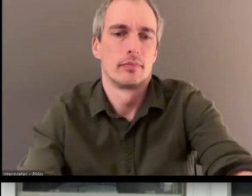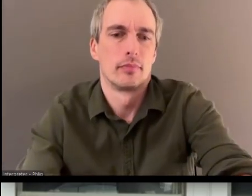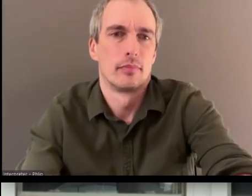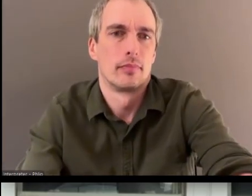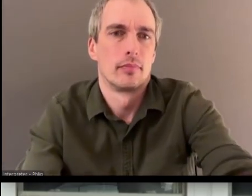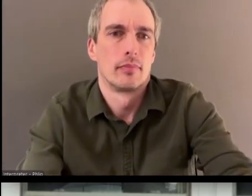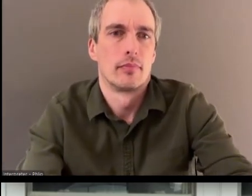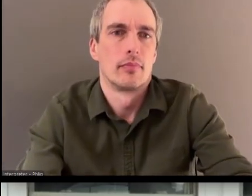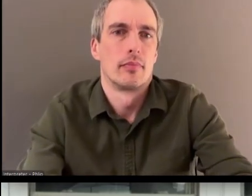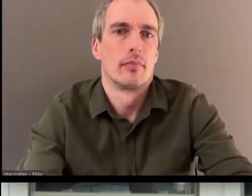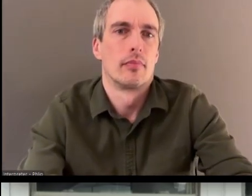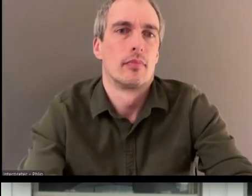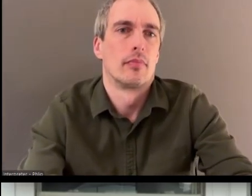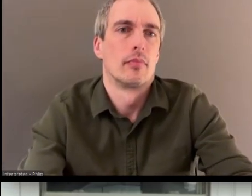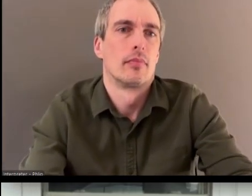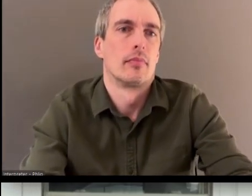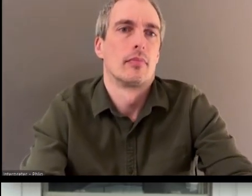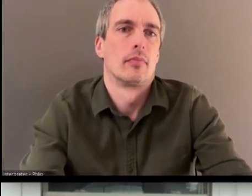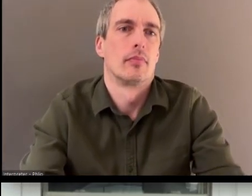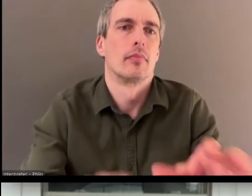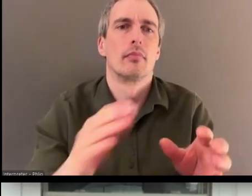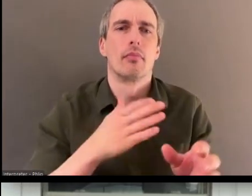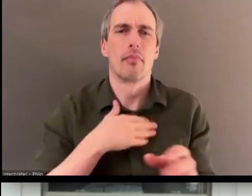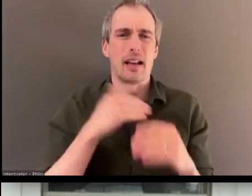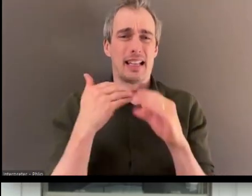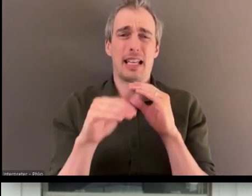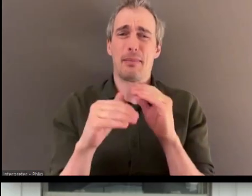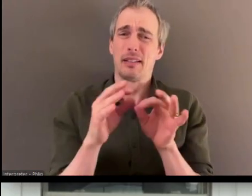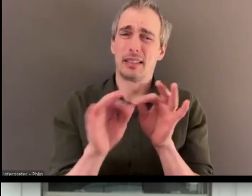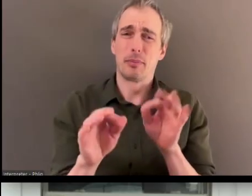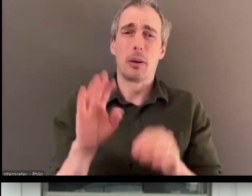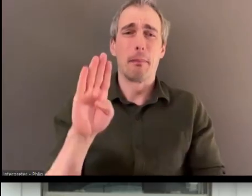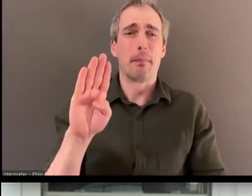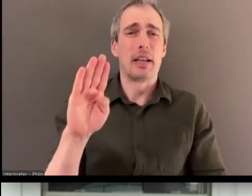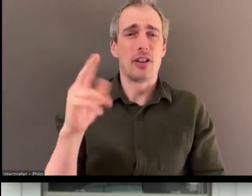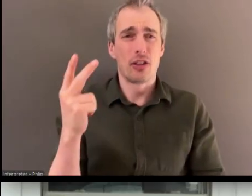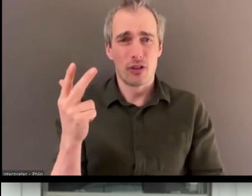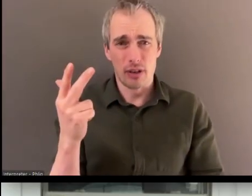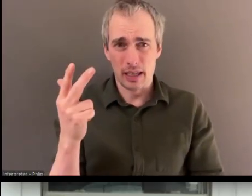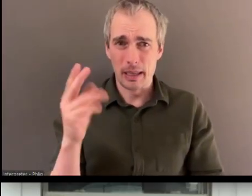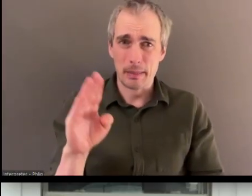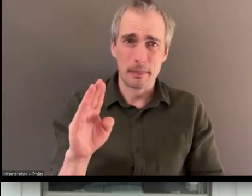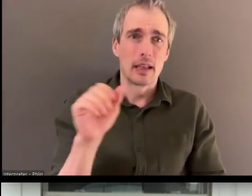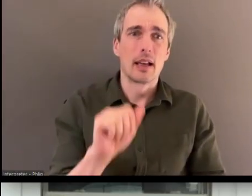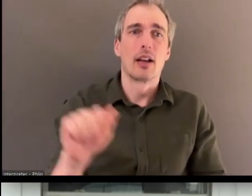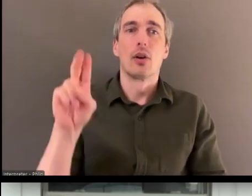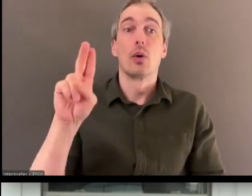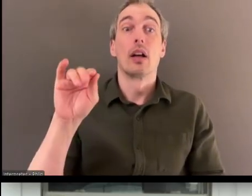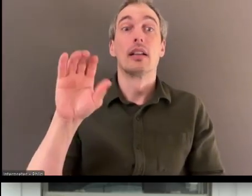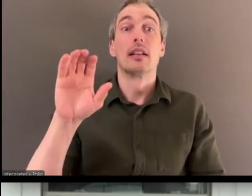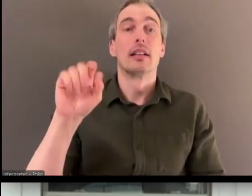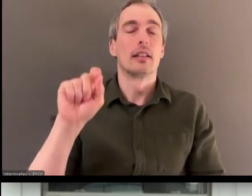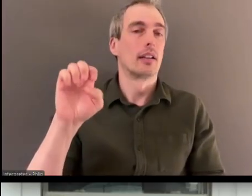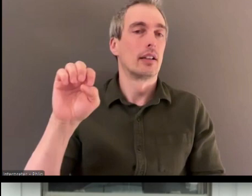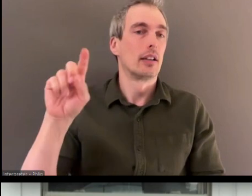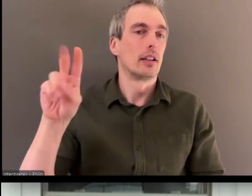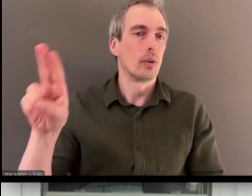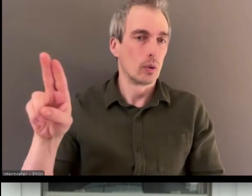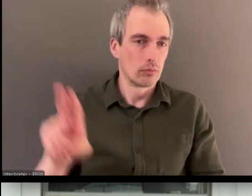It's the number 3b at uic.edu And you can contact us about that.